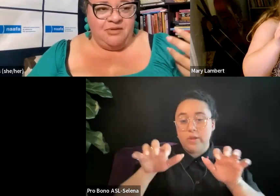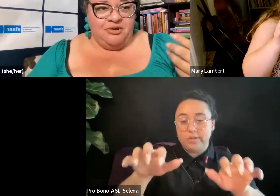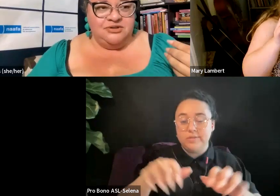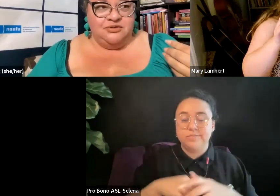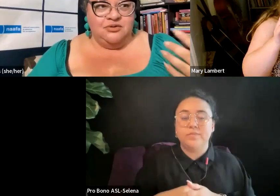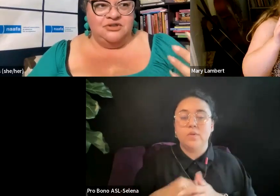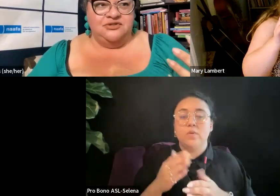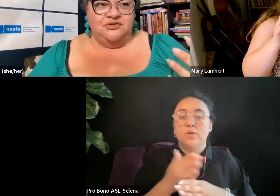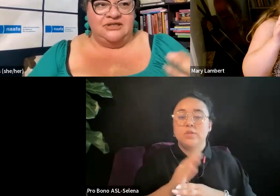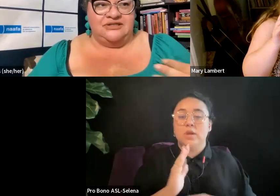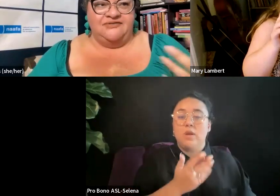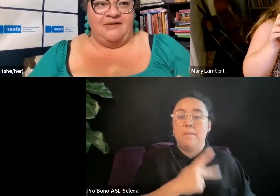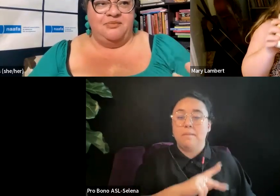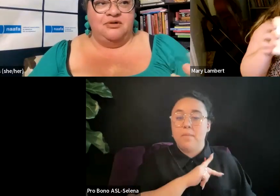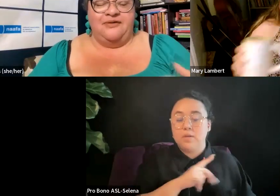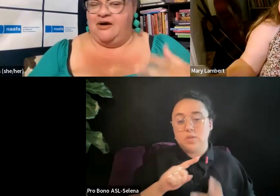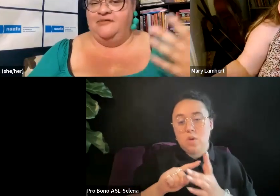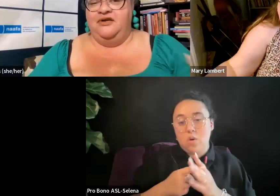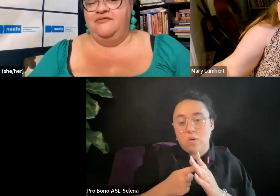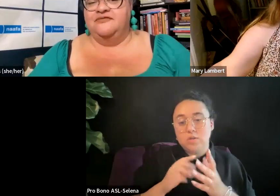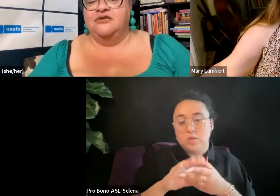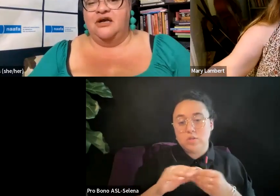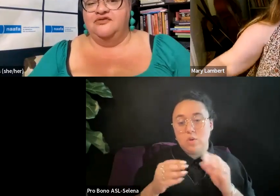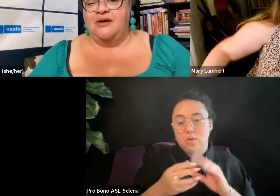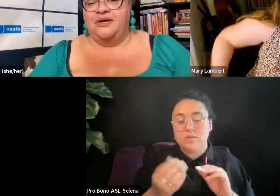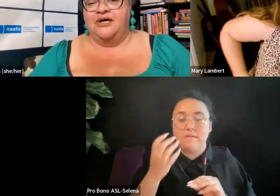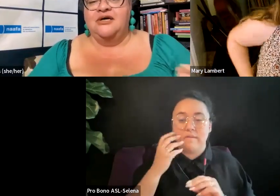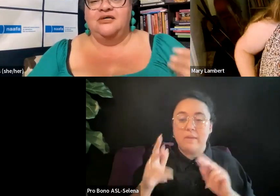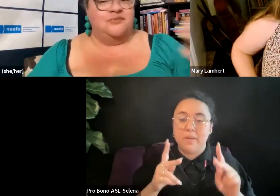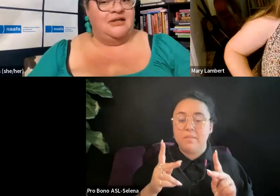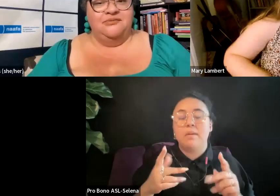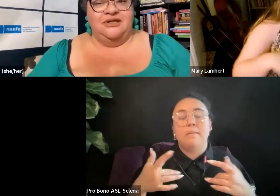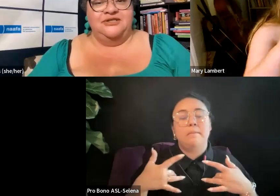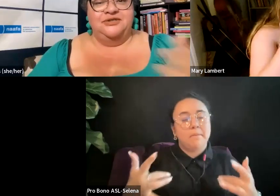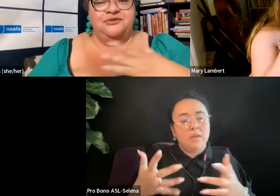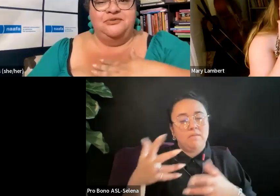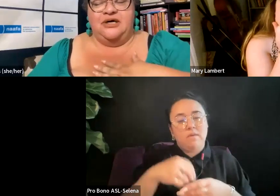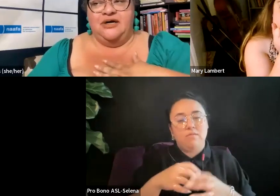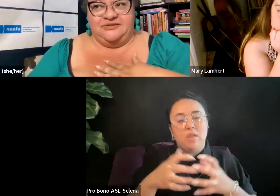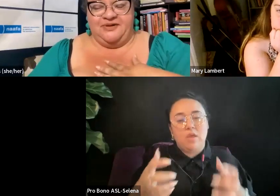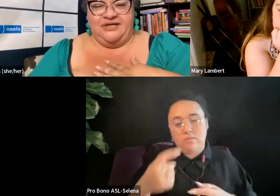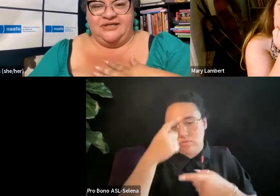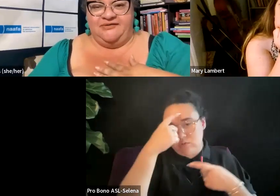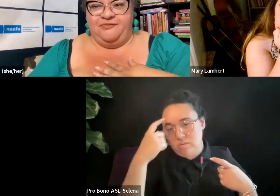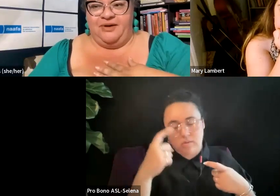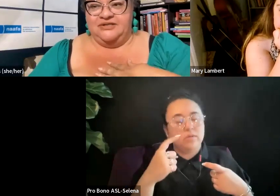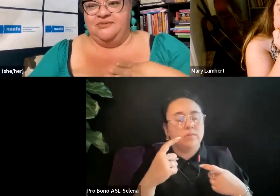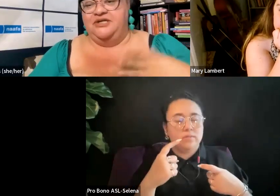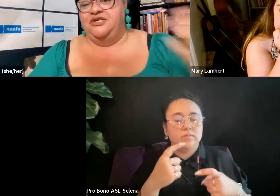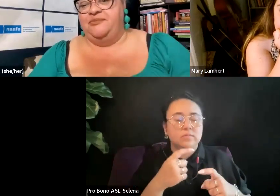our personal origin stories as fat people, that often involves a lot of trauma directly related to our experience of weight discrimination.